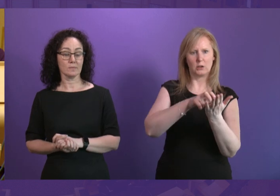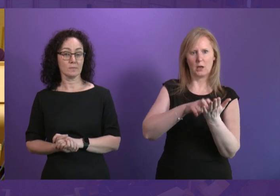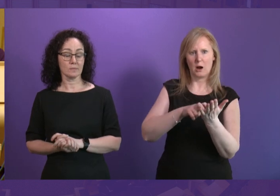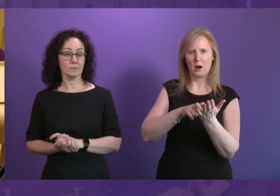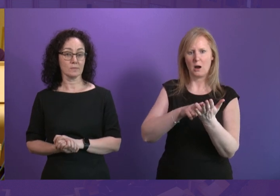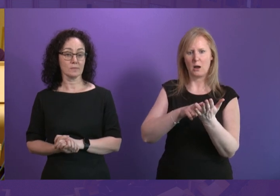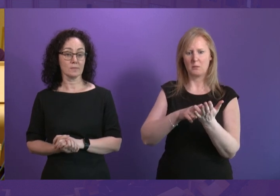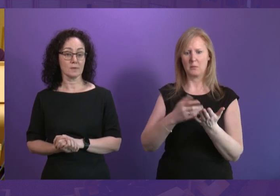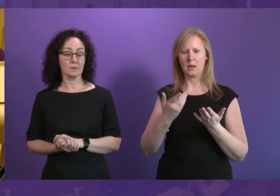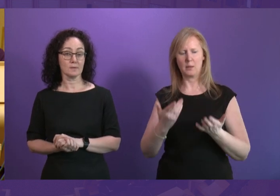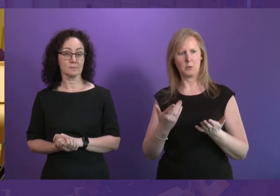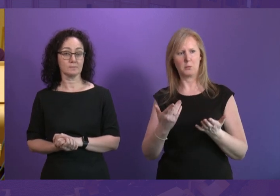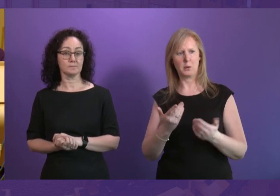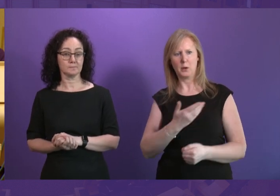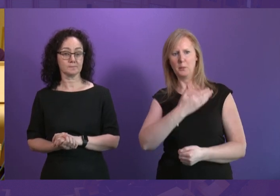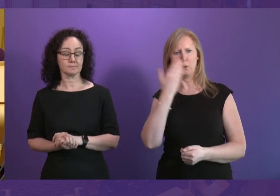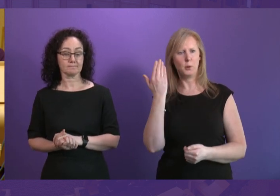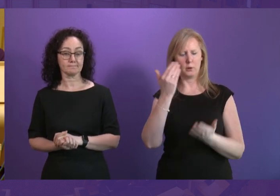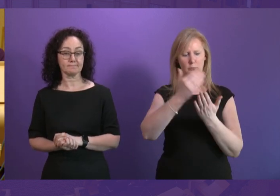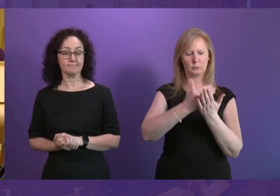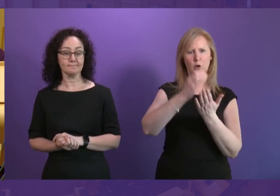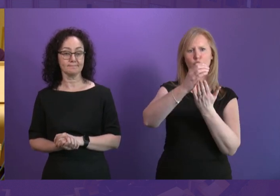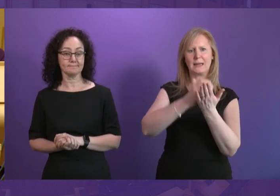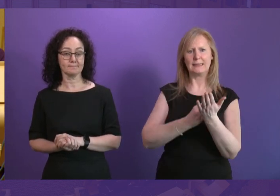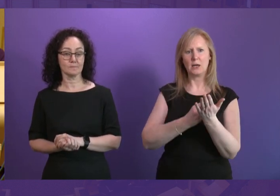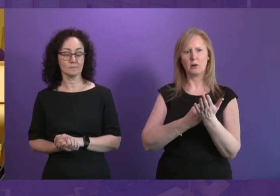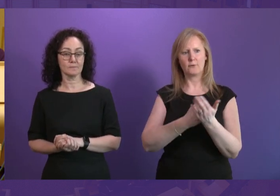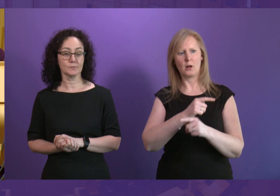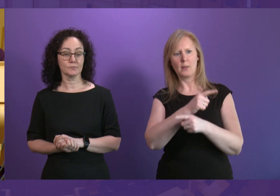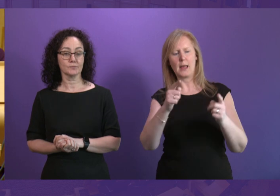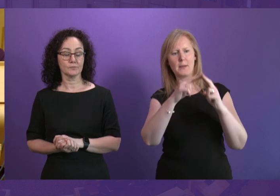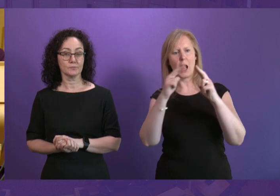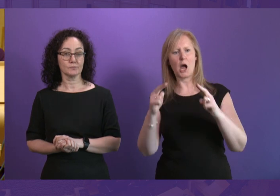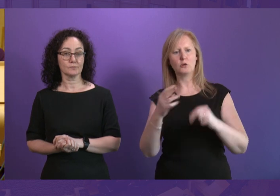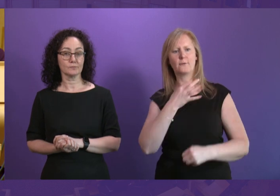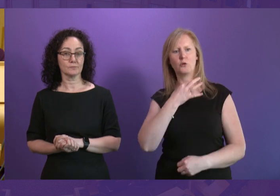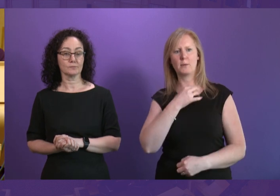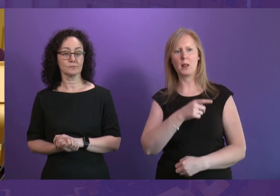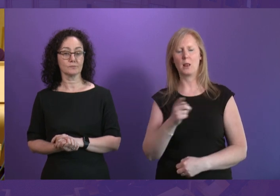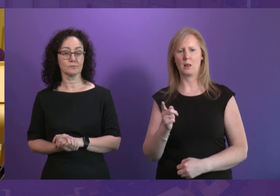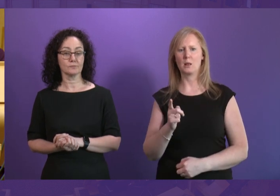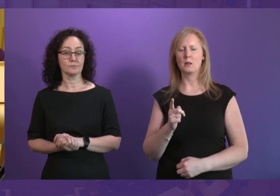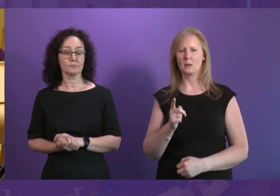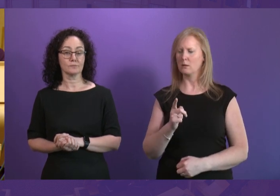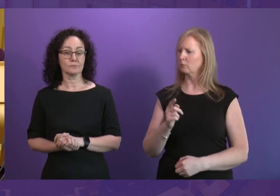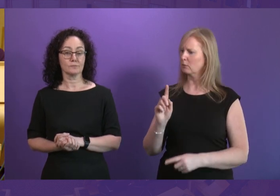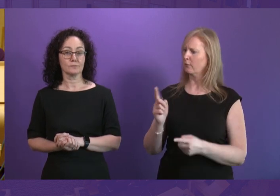no standard qualifying criteria for a vulnerable household. I am pleased that the First Minister said— The Presiding Officer: A question, please.